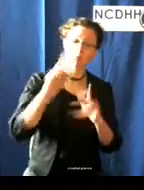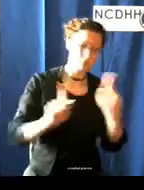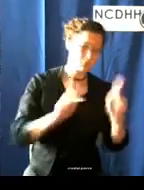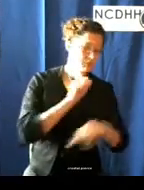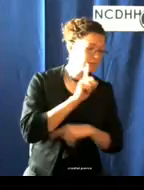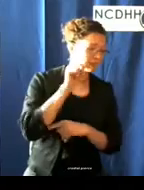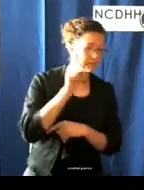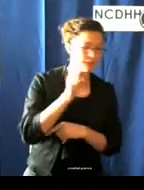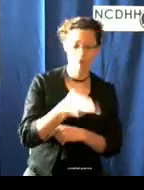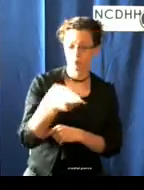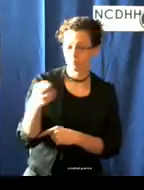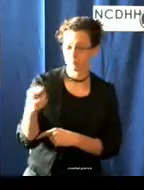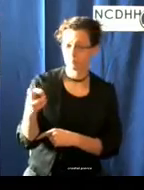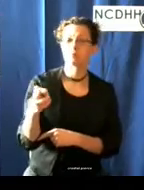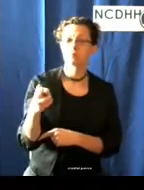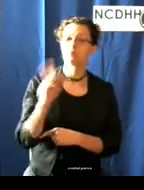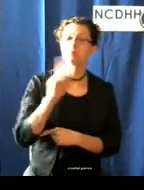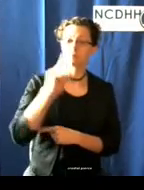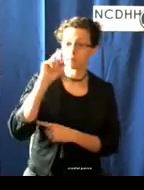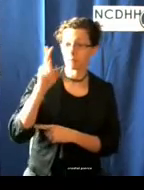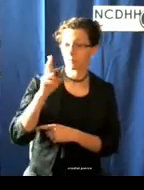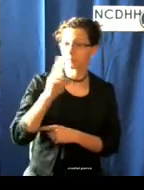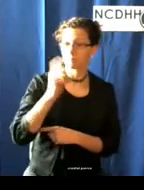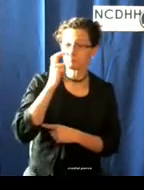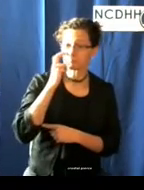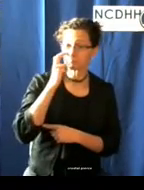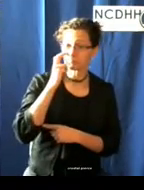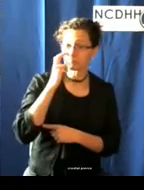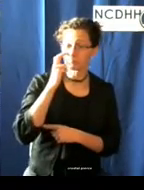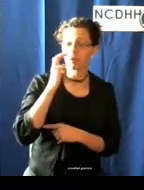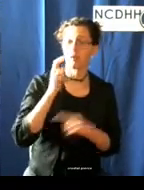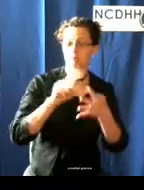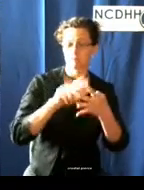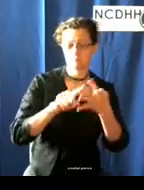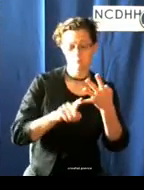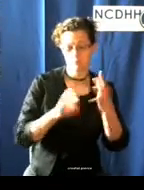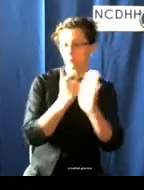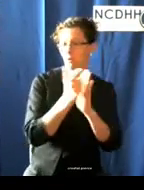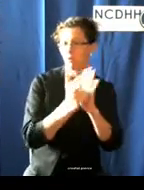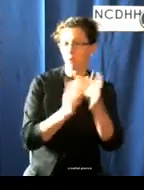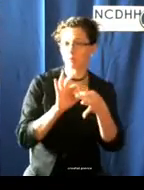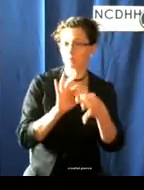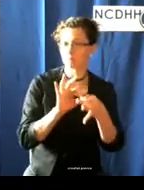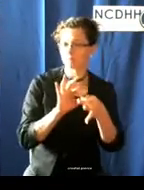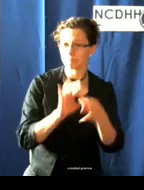HARD OF HEARING OR DEAF BLIND TYPICALLY THE COMMUNICATION ACT